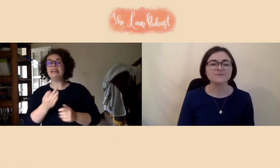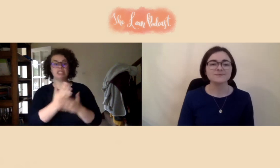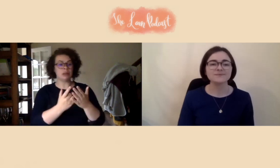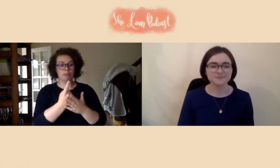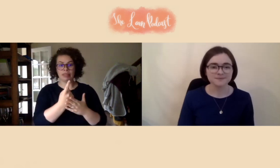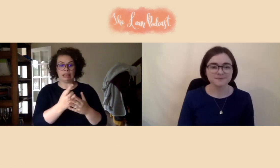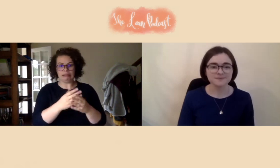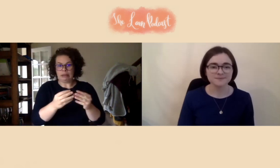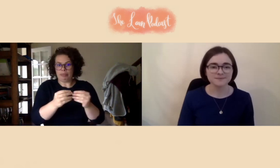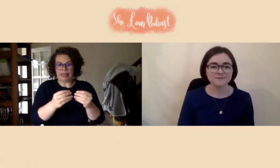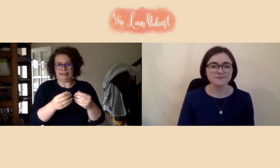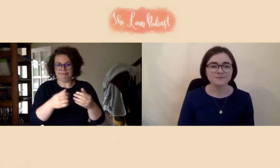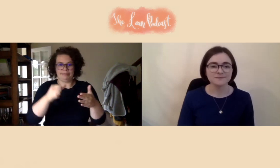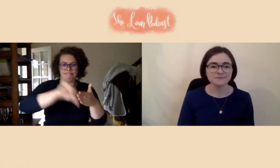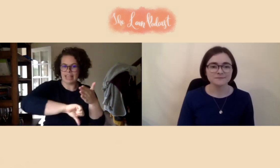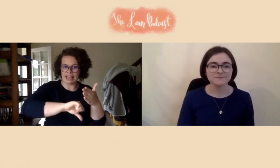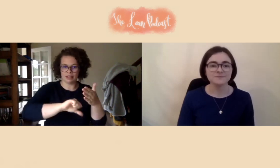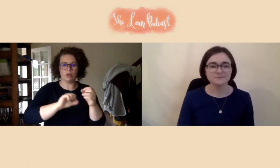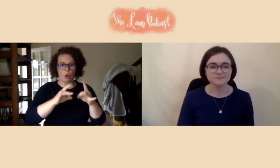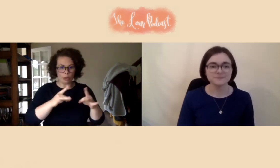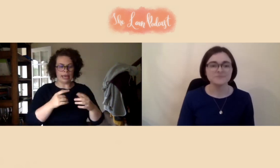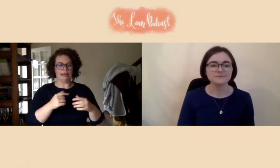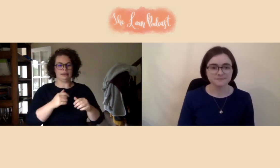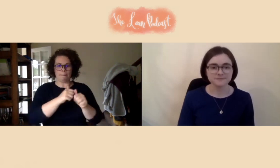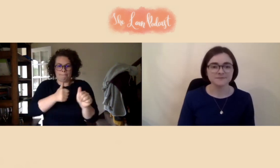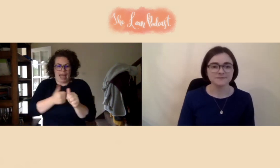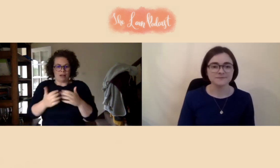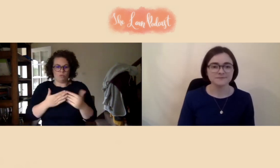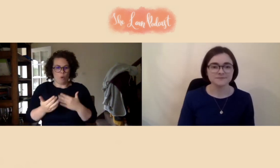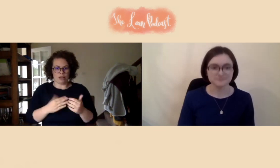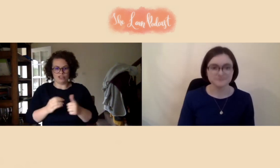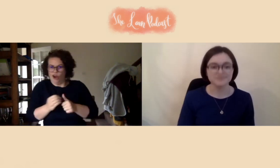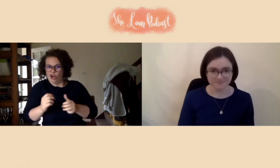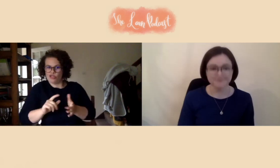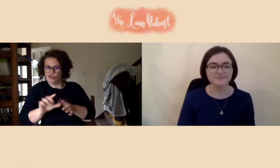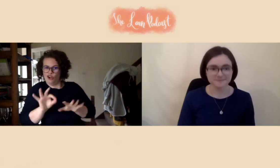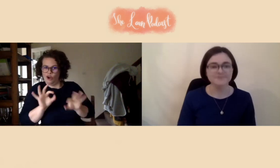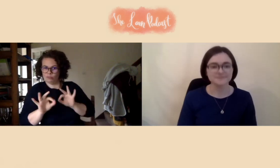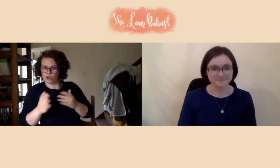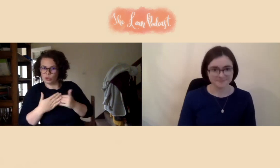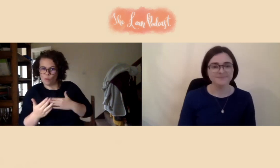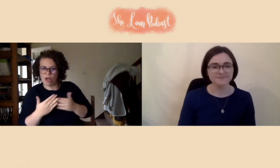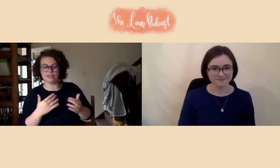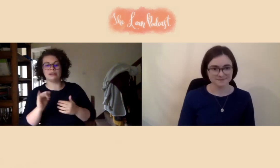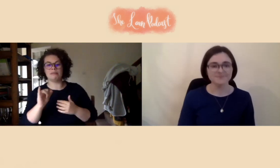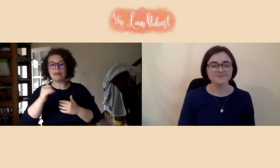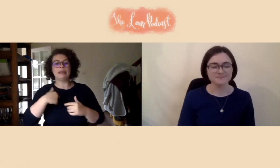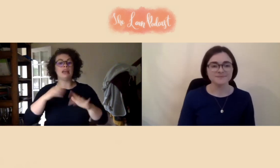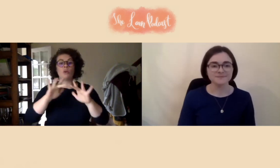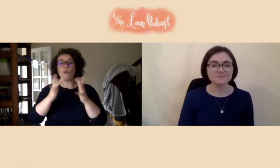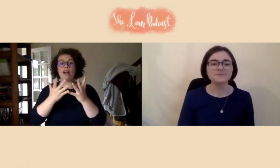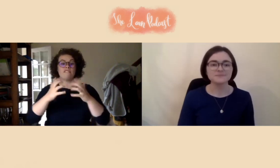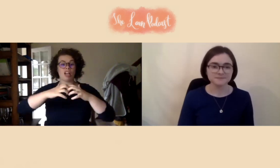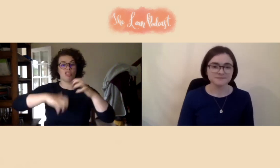So like, okay, my wifi goes down. Okay, well I'll try plug it in with like the USB port. If that doesn't work, okay.